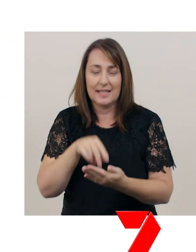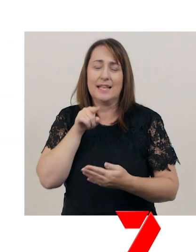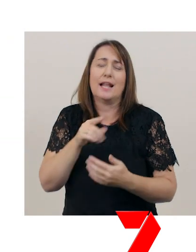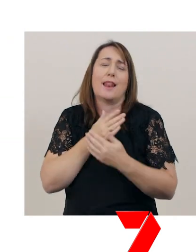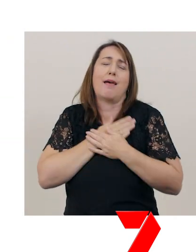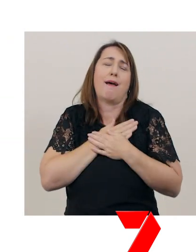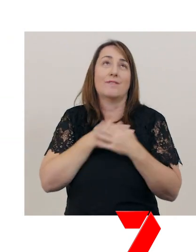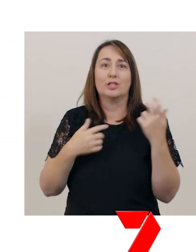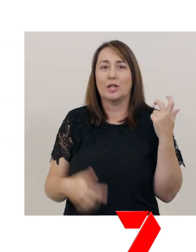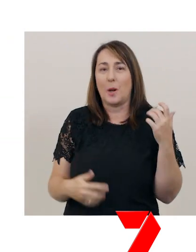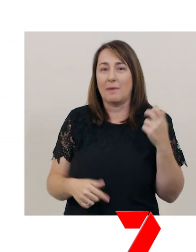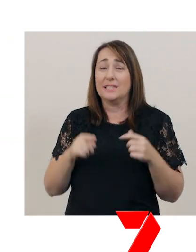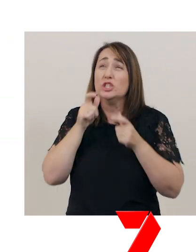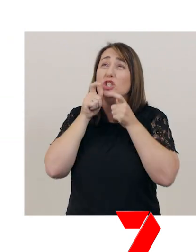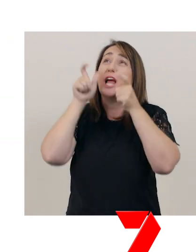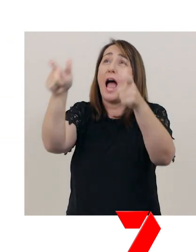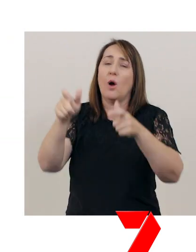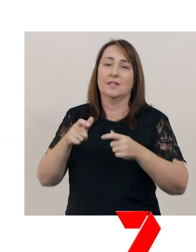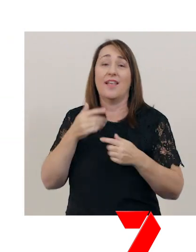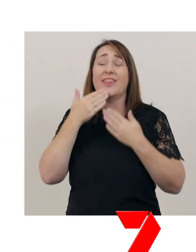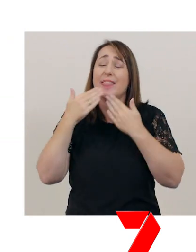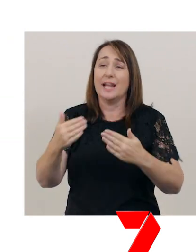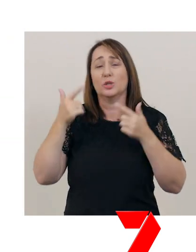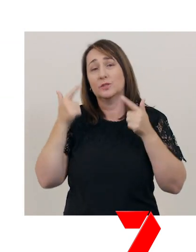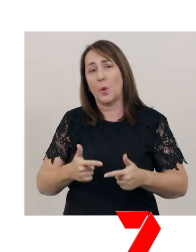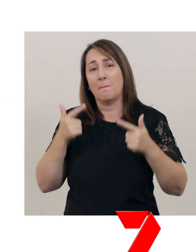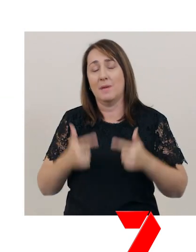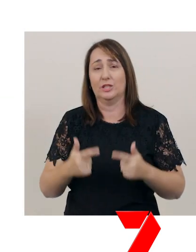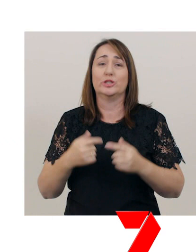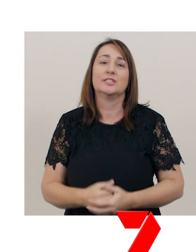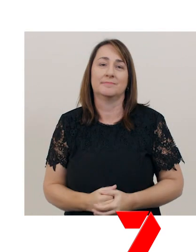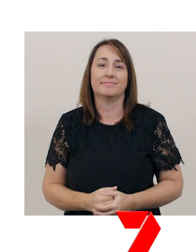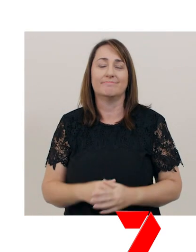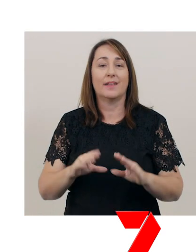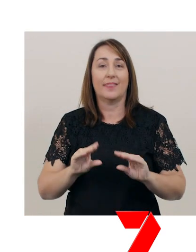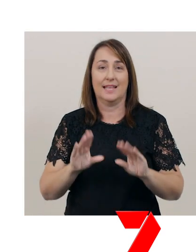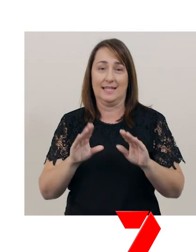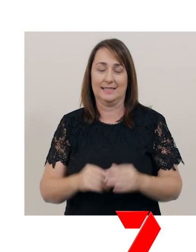He shouted, “Thank you so much!” The End.